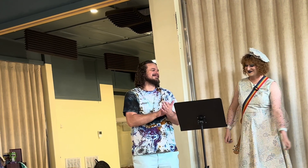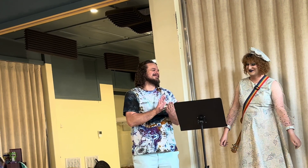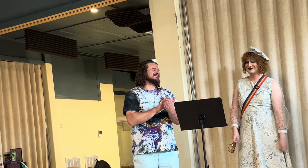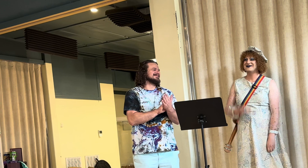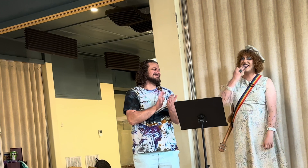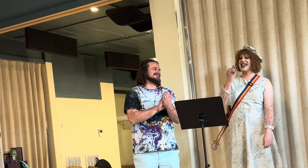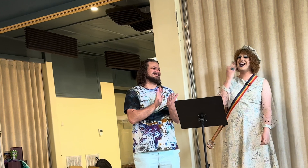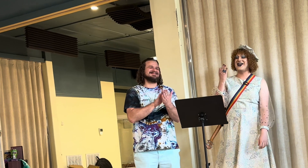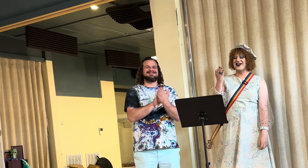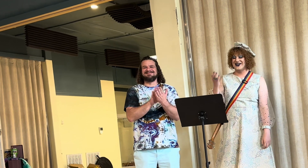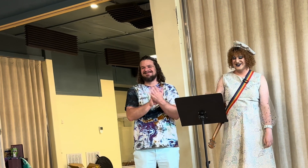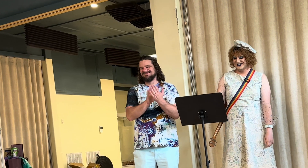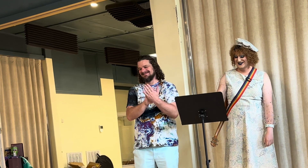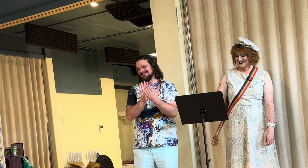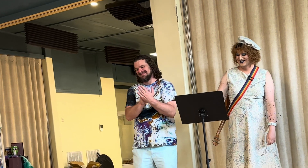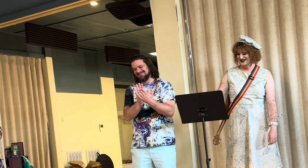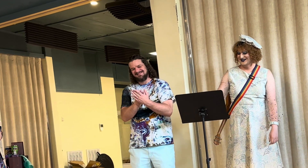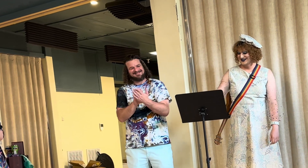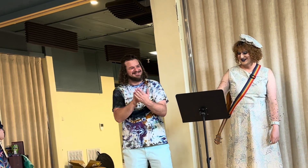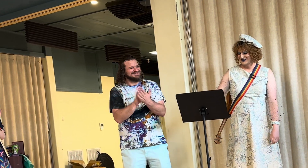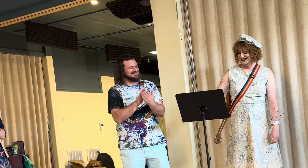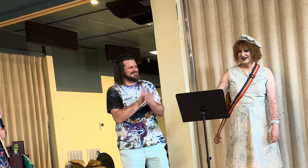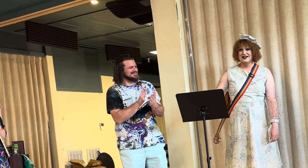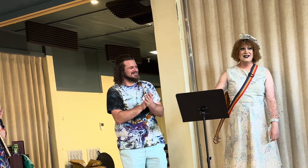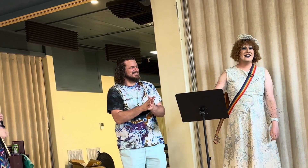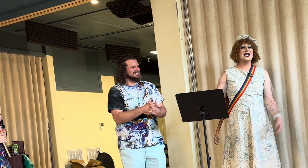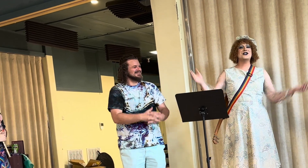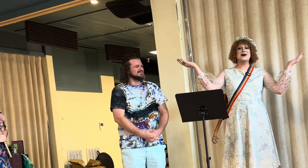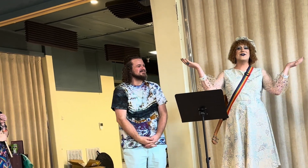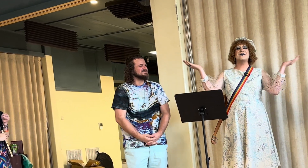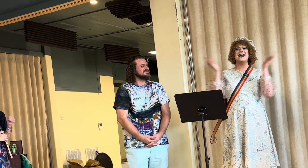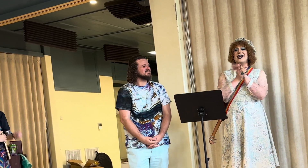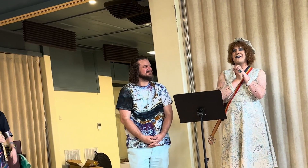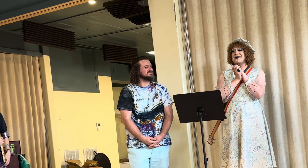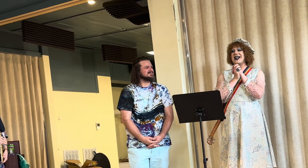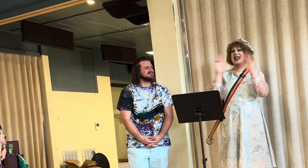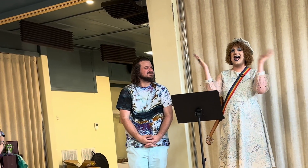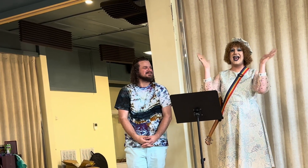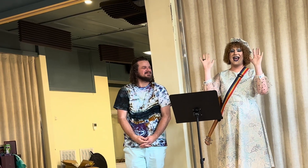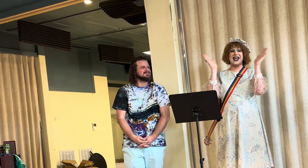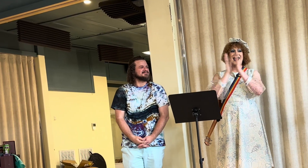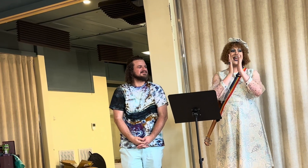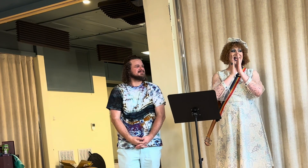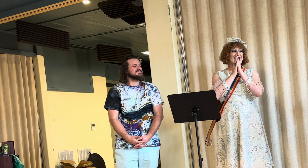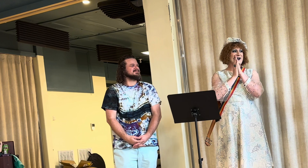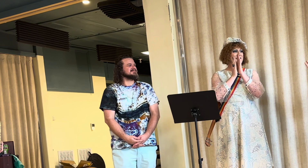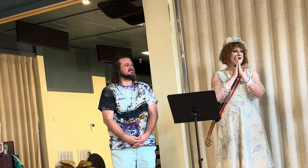Thank you! Thank you so much for being here everybody, yay!